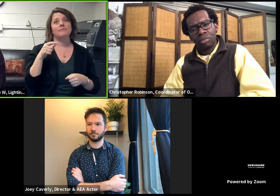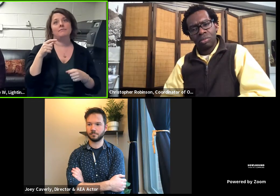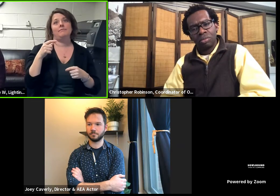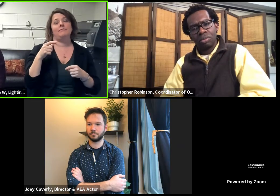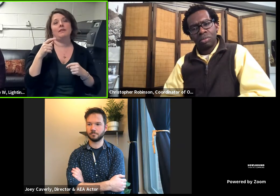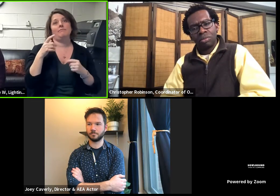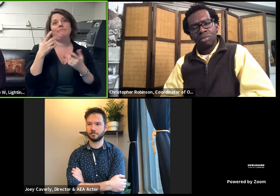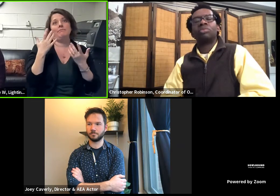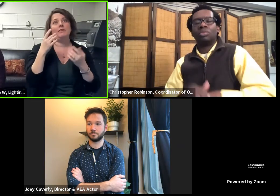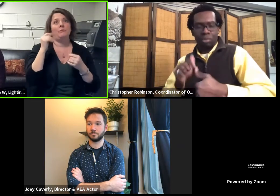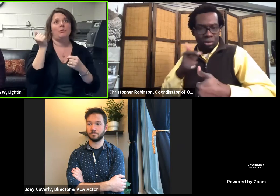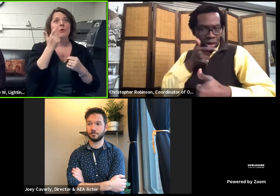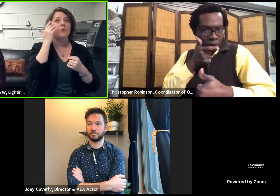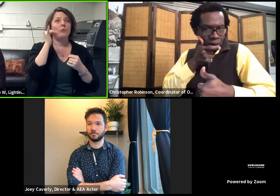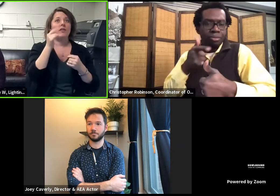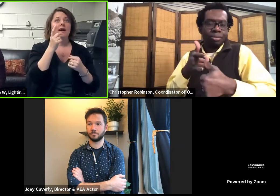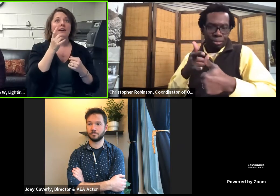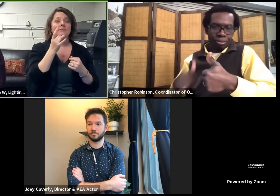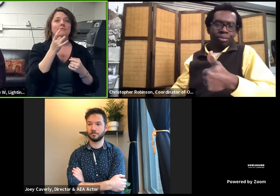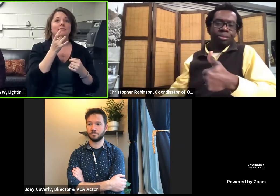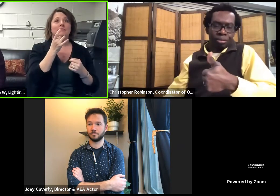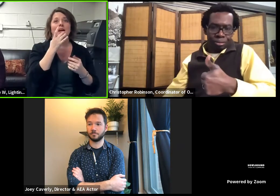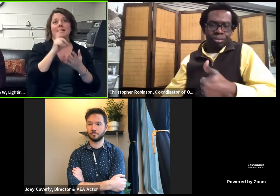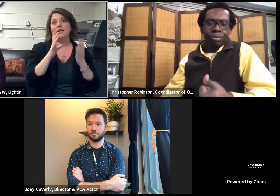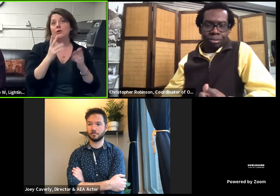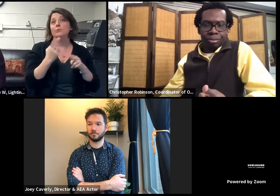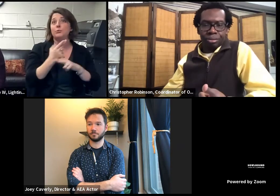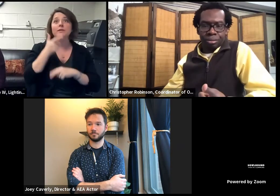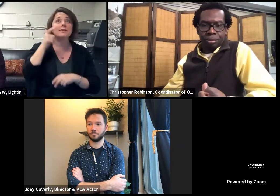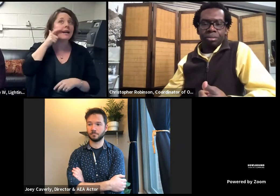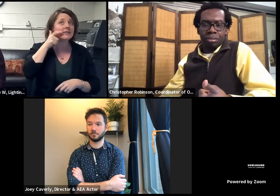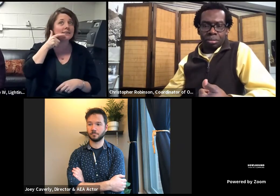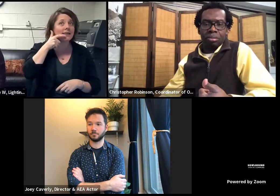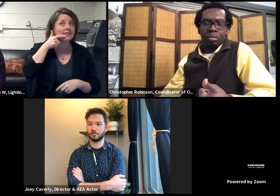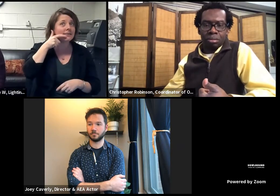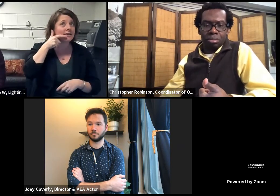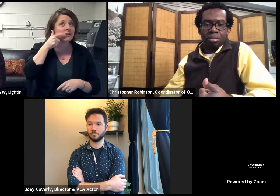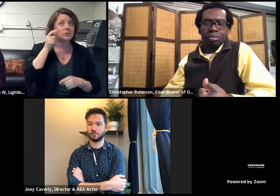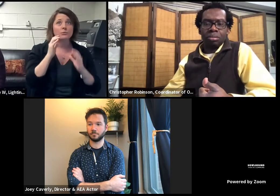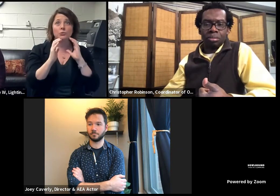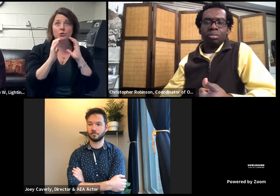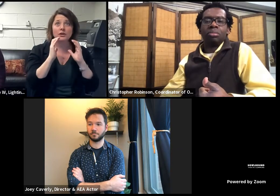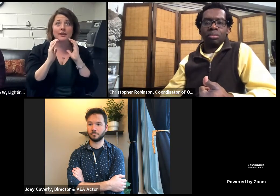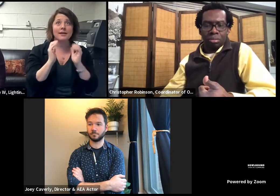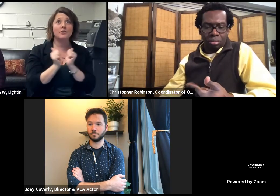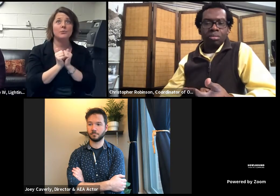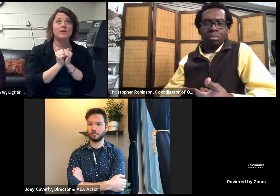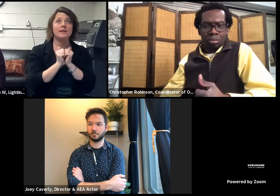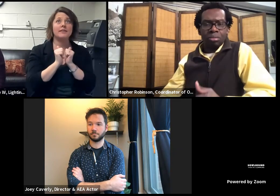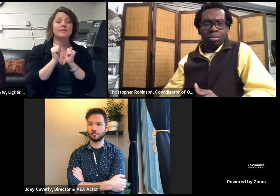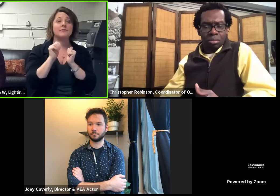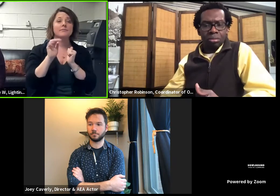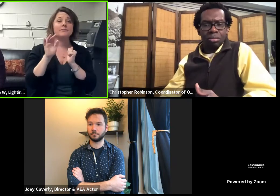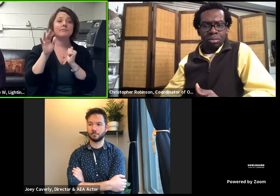There are headsets people use-- Sure, sure. And lighting designers, of course, use headsets for communication,